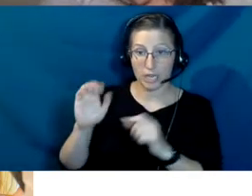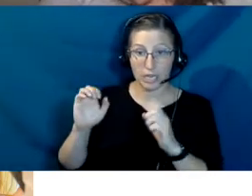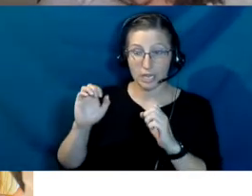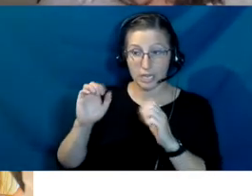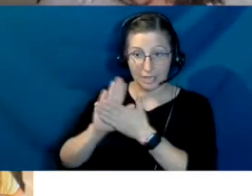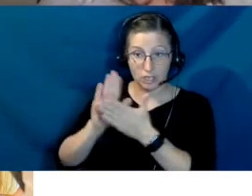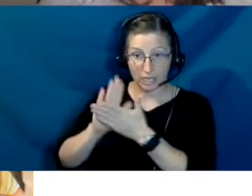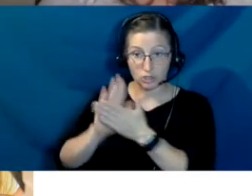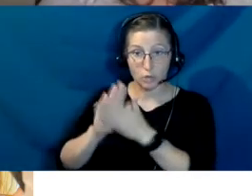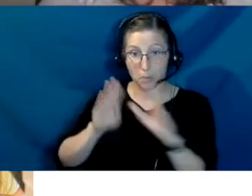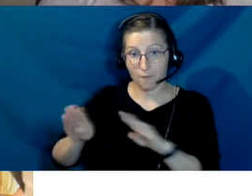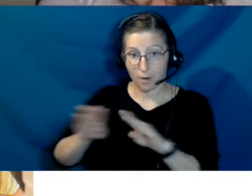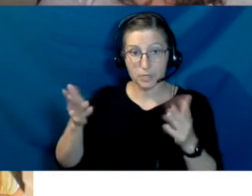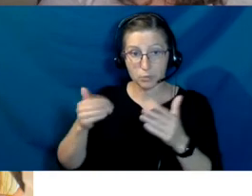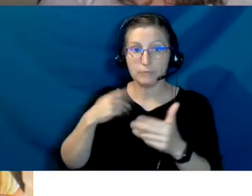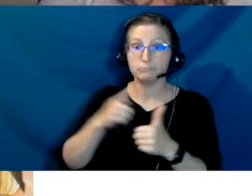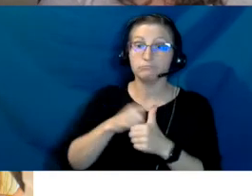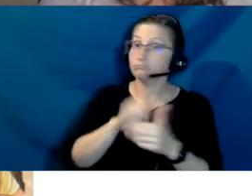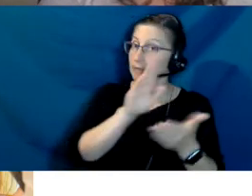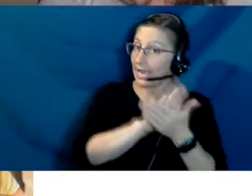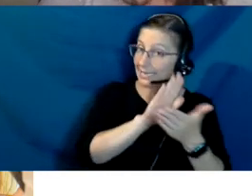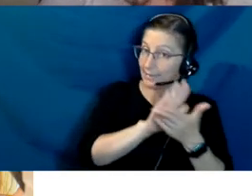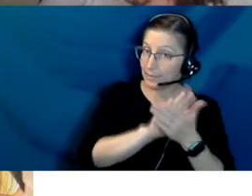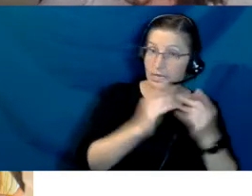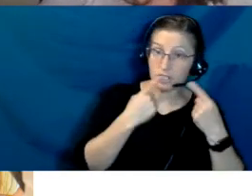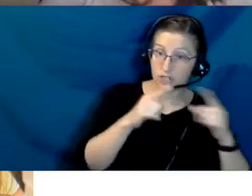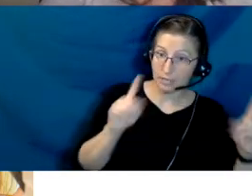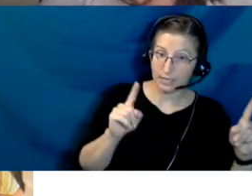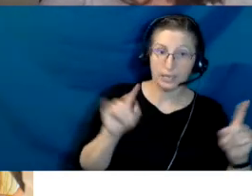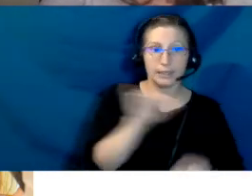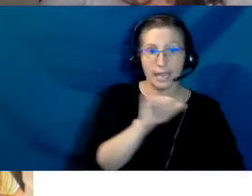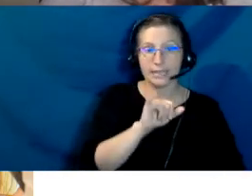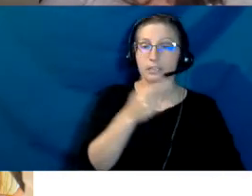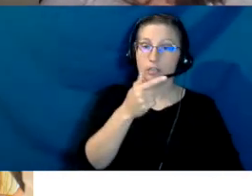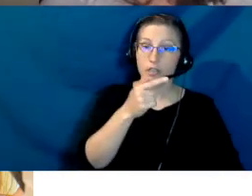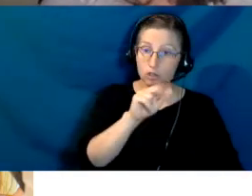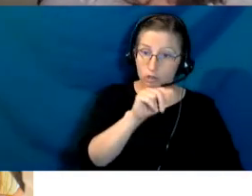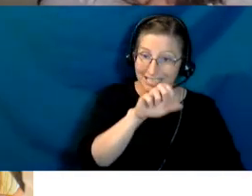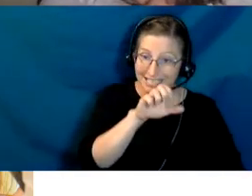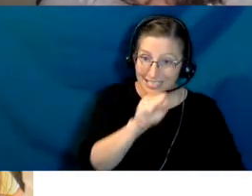That can include academic achievements, which would be things like grades, or standardized